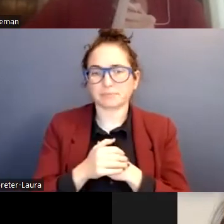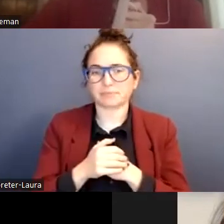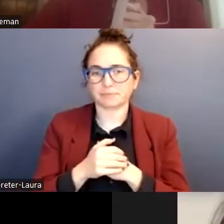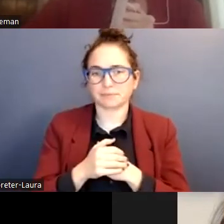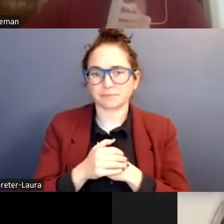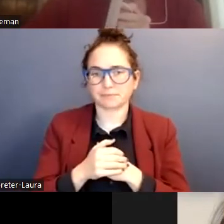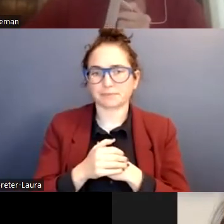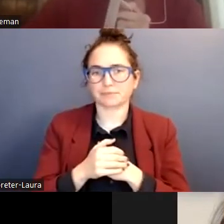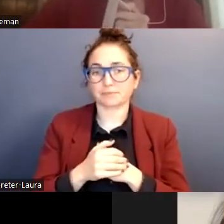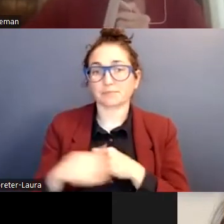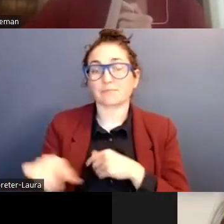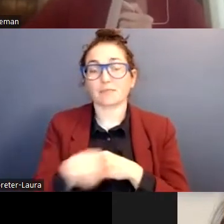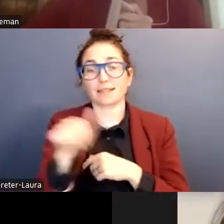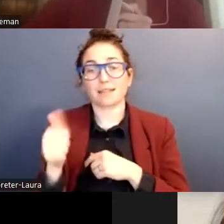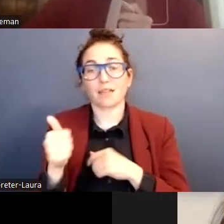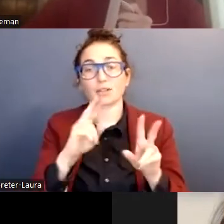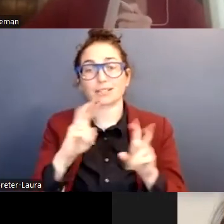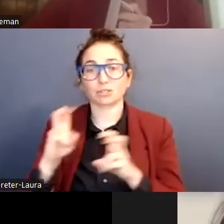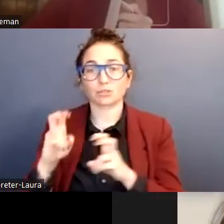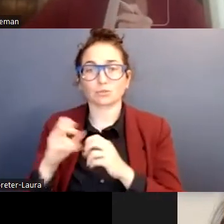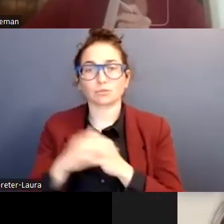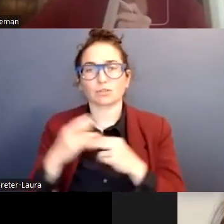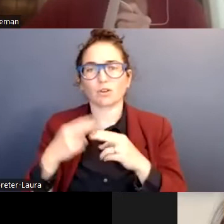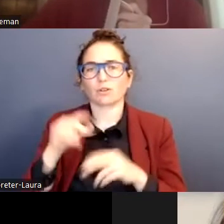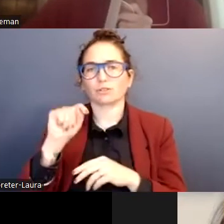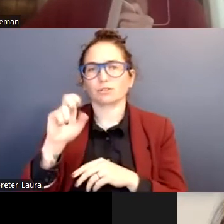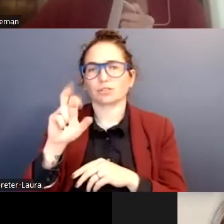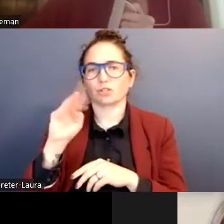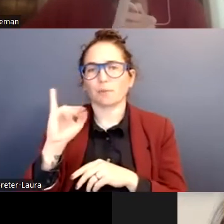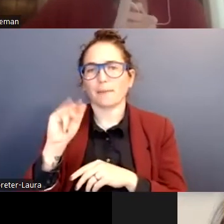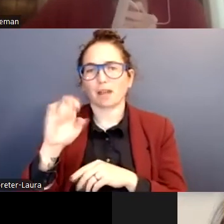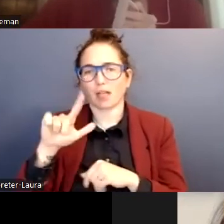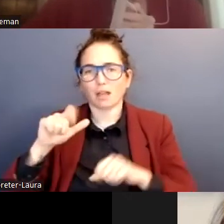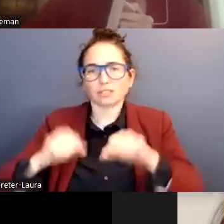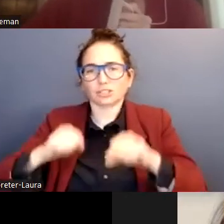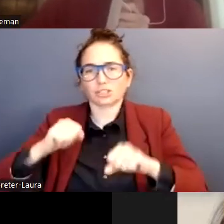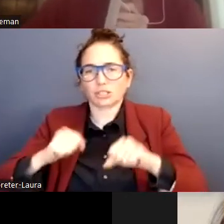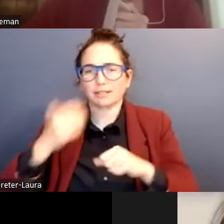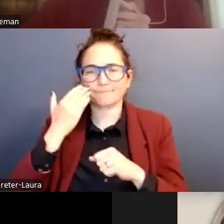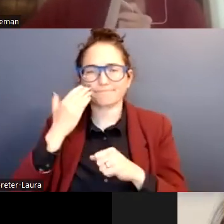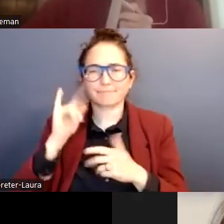another issue is sometimes called terminal uncertainty, the difficulty of predicted terminal